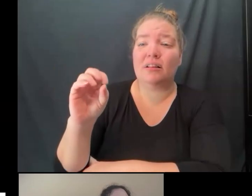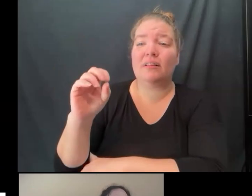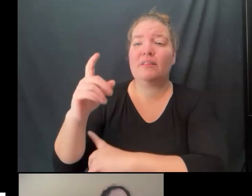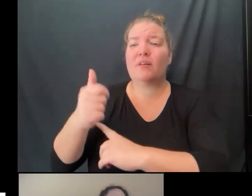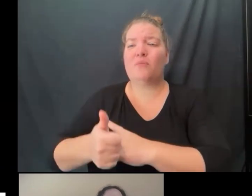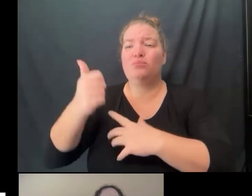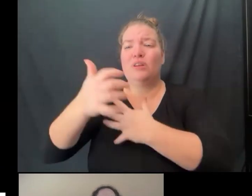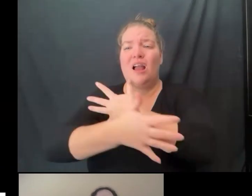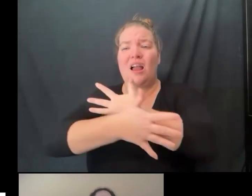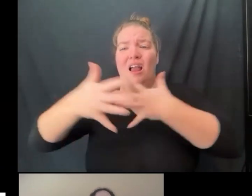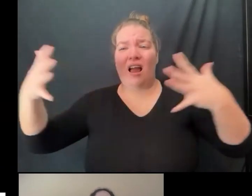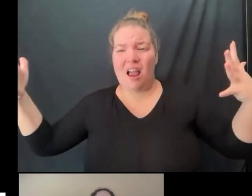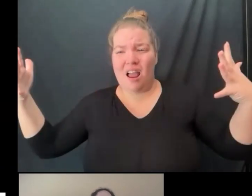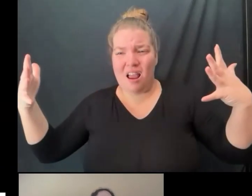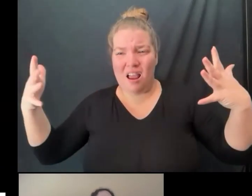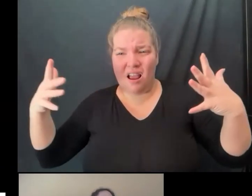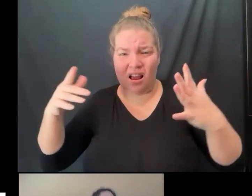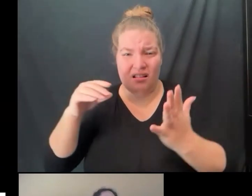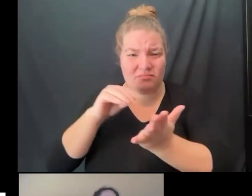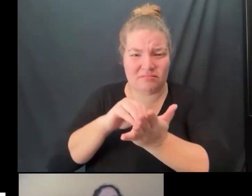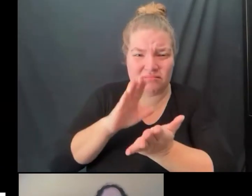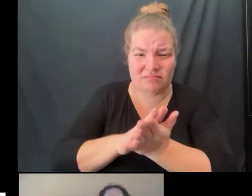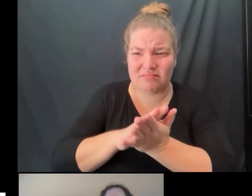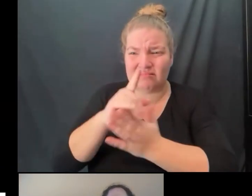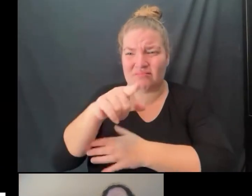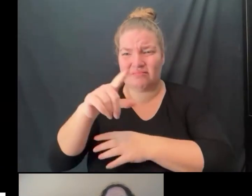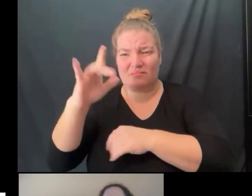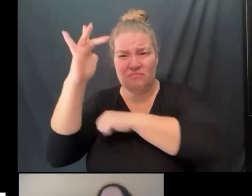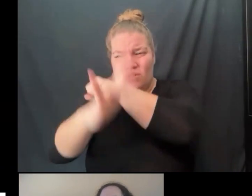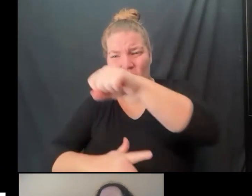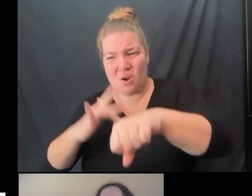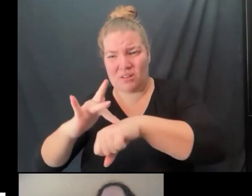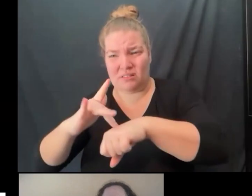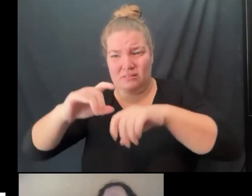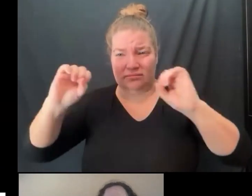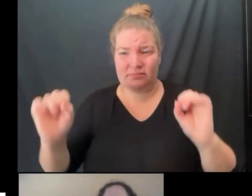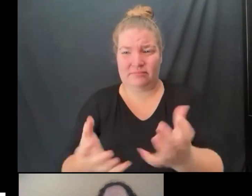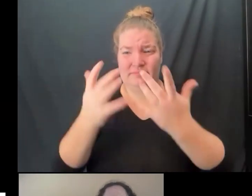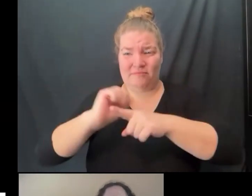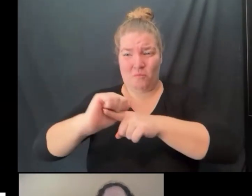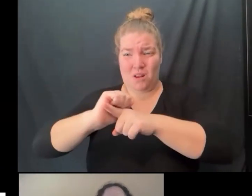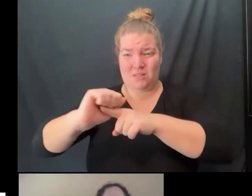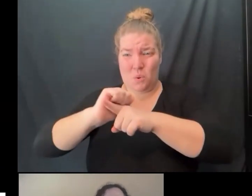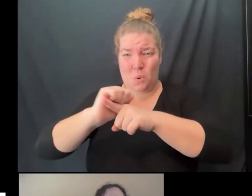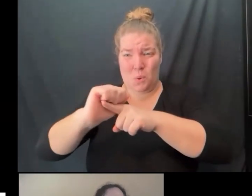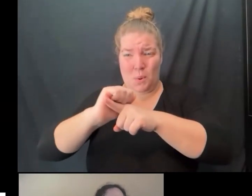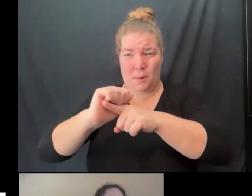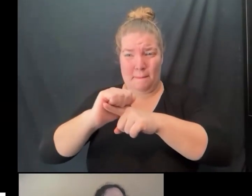the CNIB was now the largest NGO of its kind in the world. And the CNIB builds the world's first training course